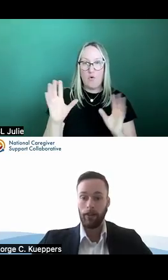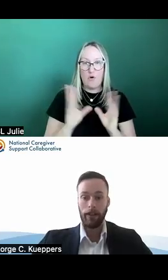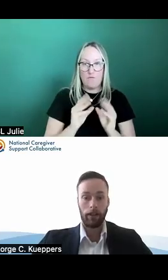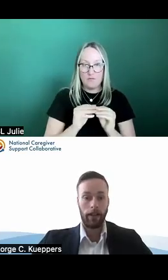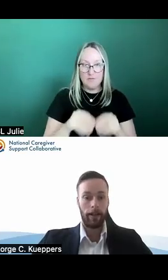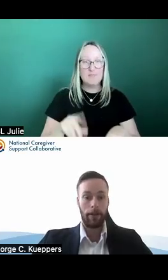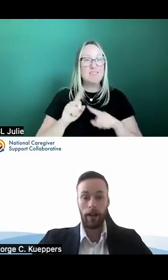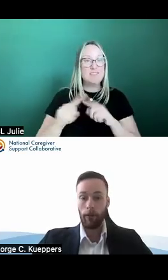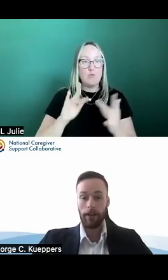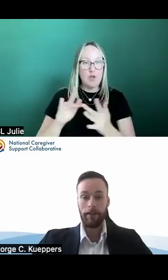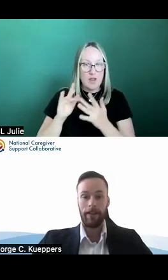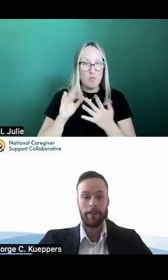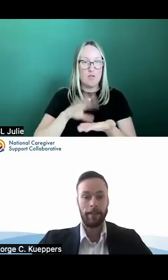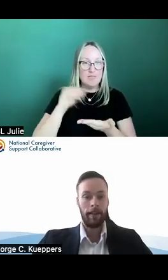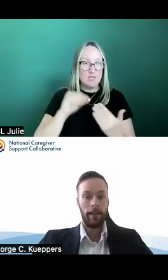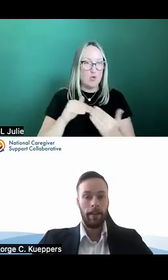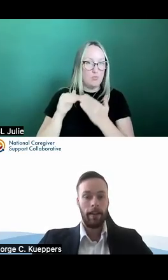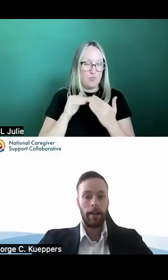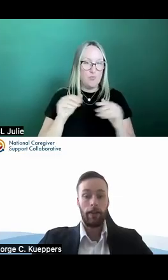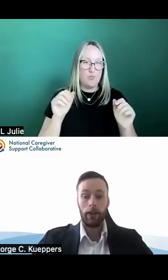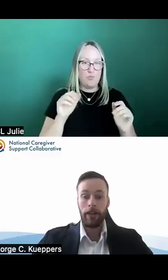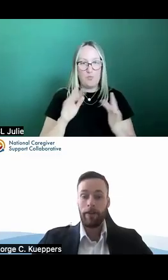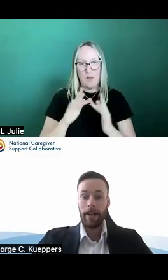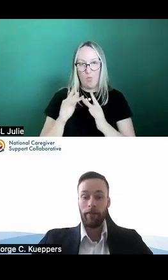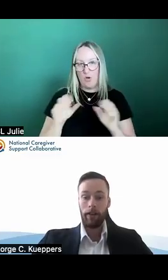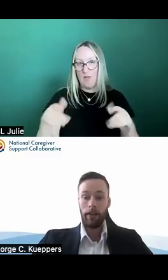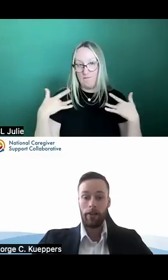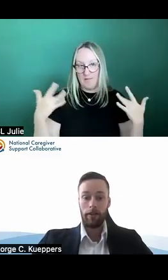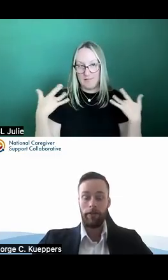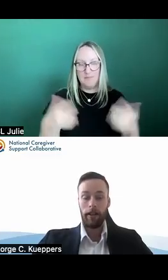including learning and peer networking events. You can also keep an eye out for the launch of